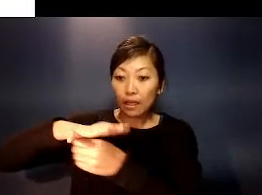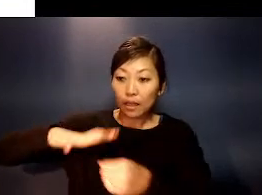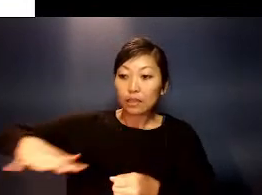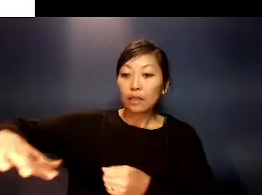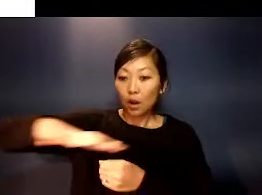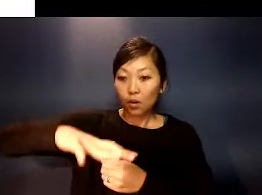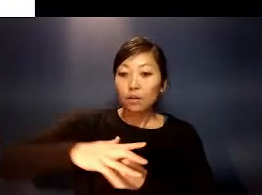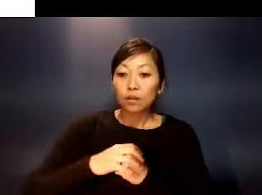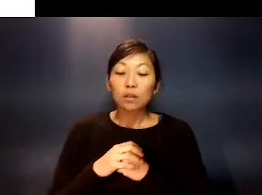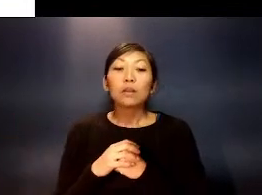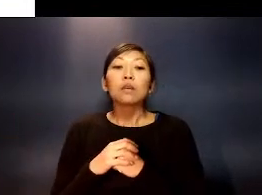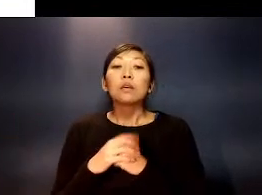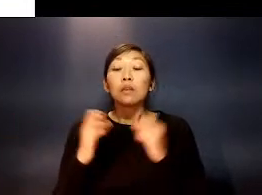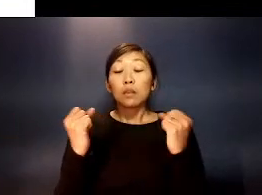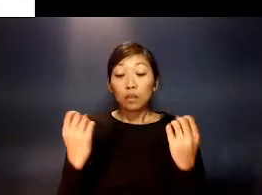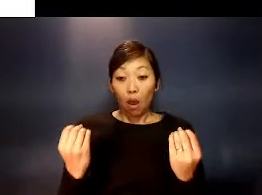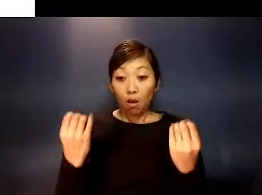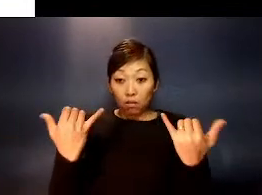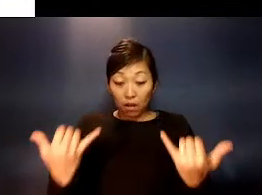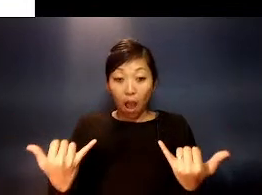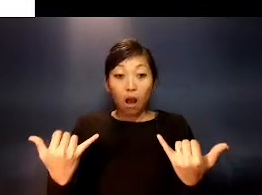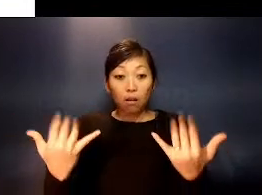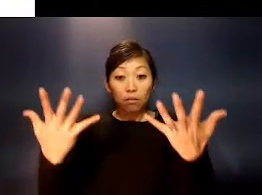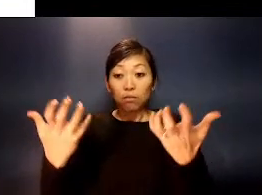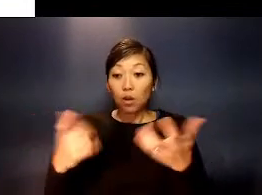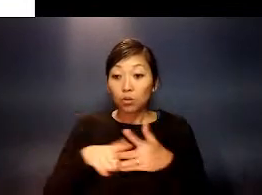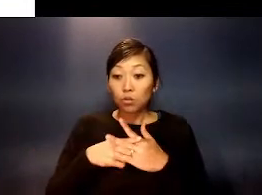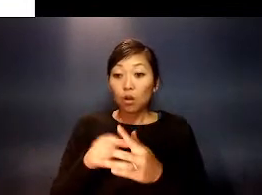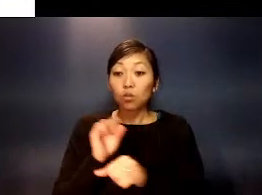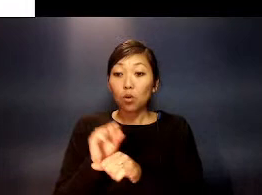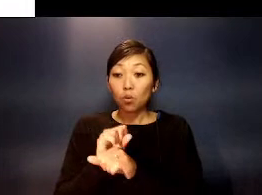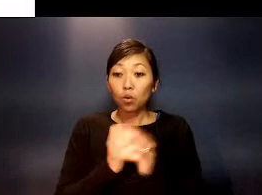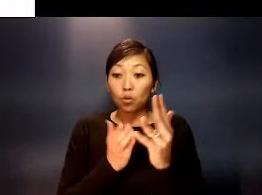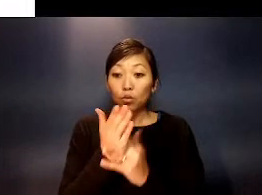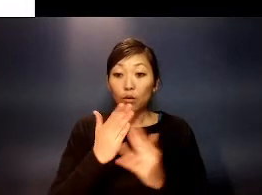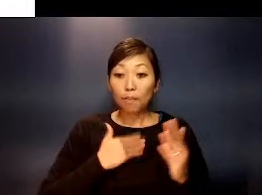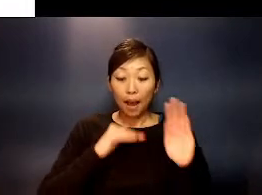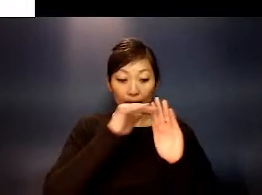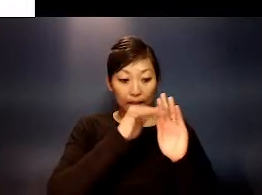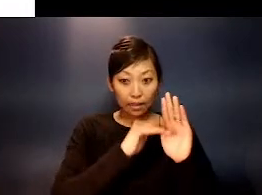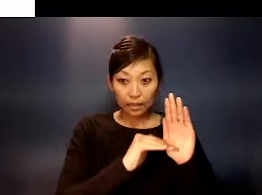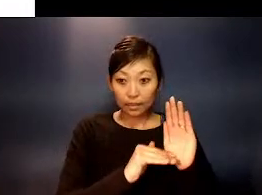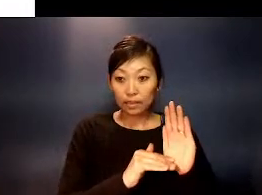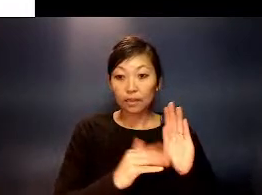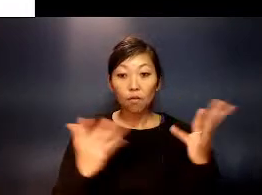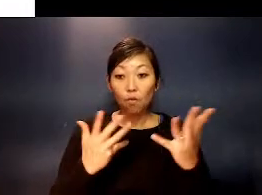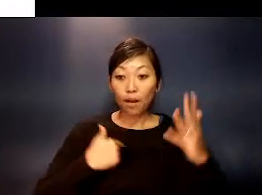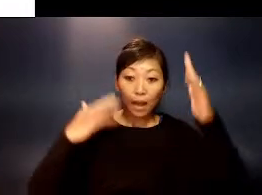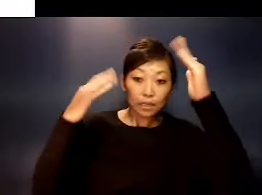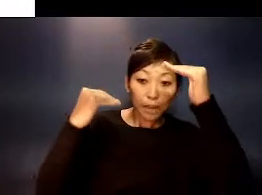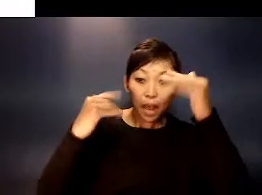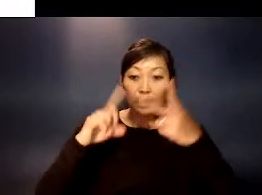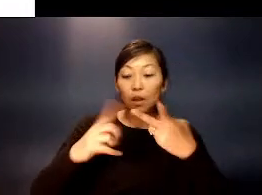HOMELESS RESPONSE TEAM WILL HAVE TO DO TO DO THEIR WORK. I WILL RAISE NOW PUBLICLY THAT I THINK WE NEED A